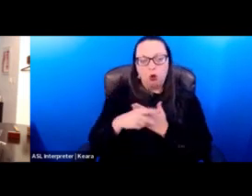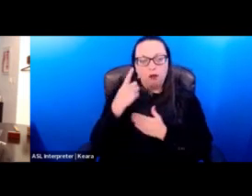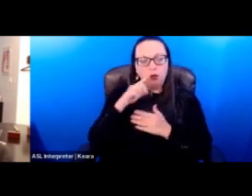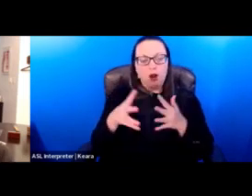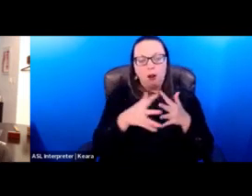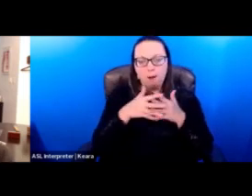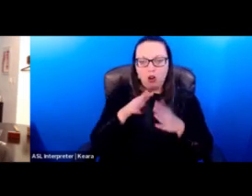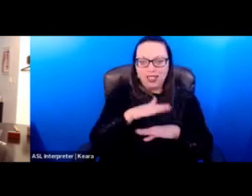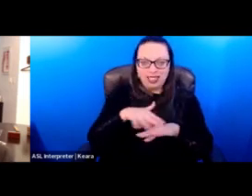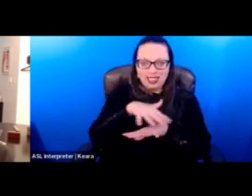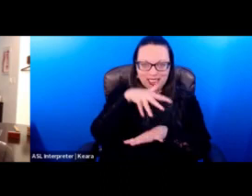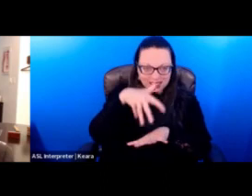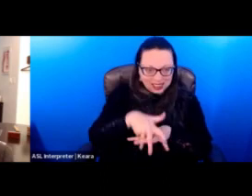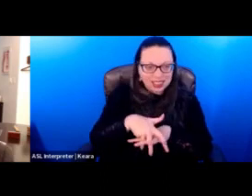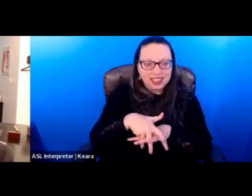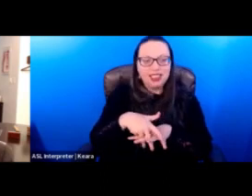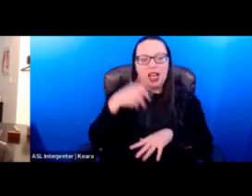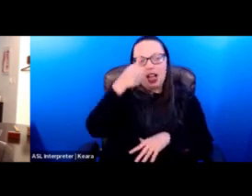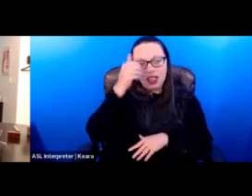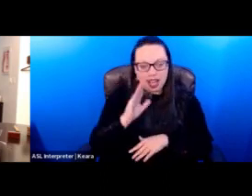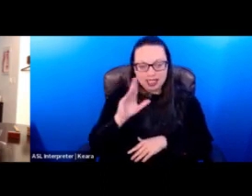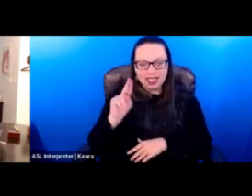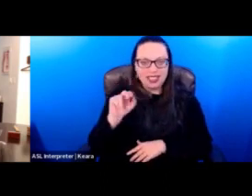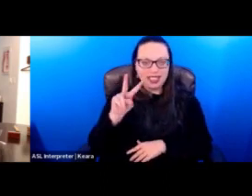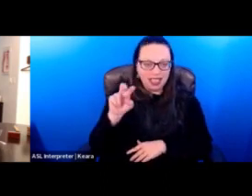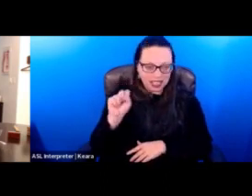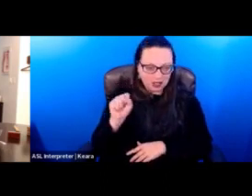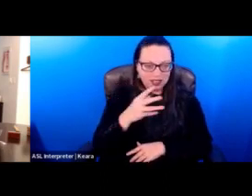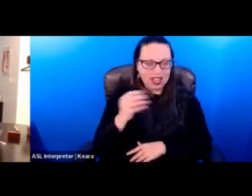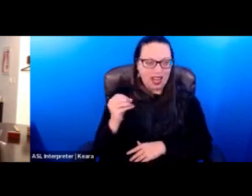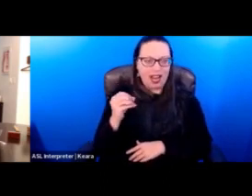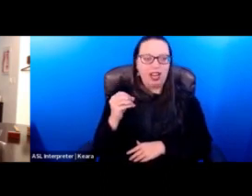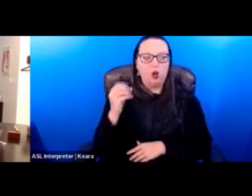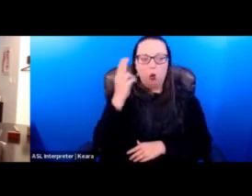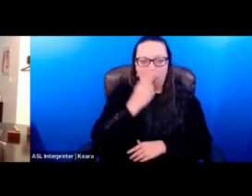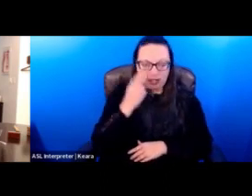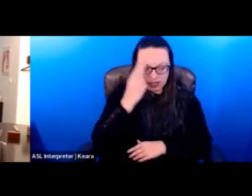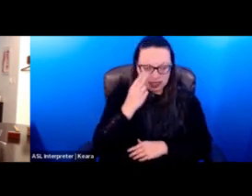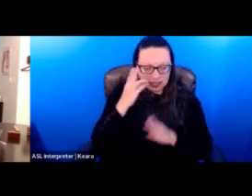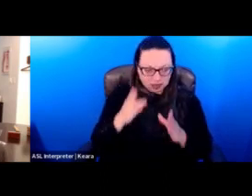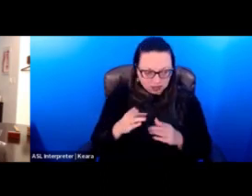Native Hawaiians. And Title Seven is our elder rights protection programs. Let's go to